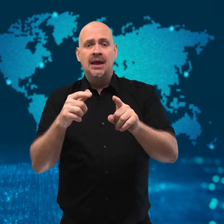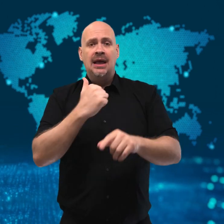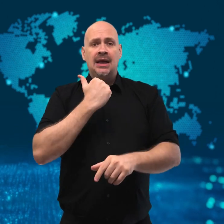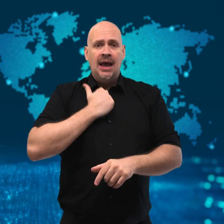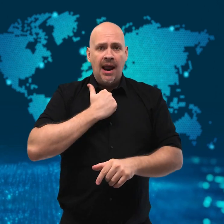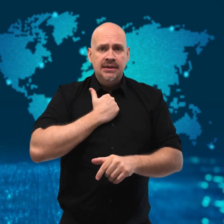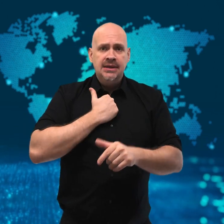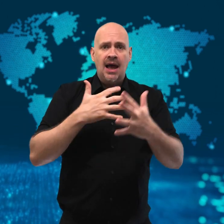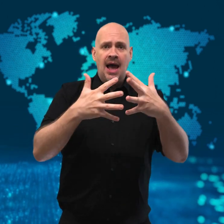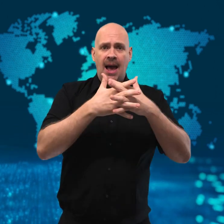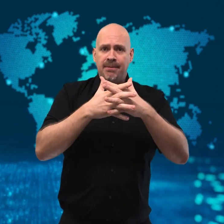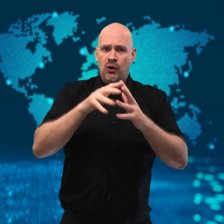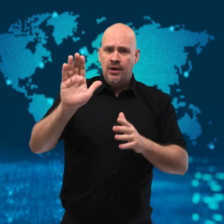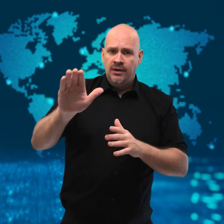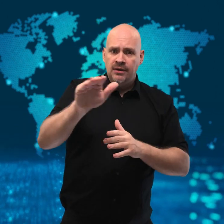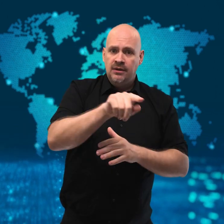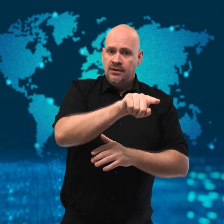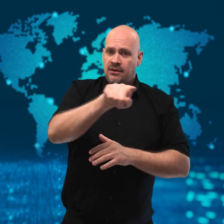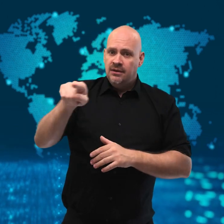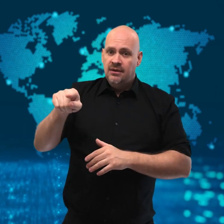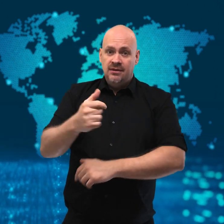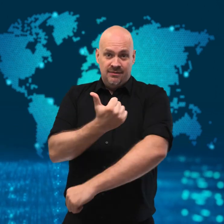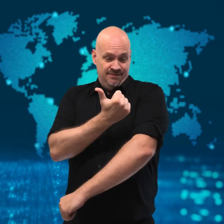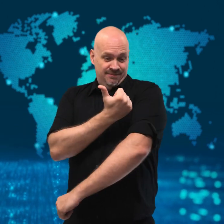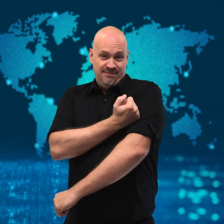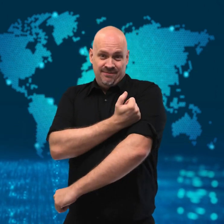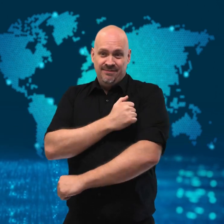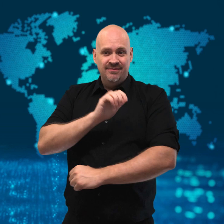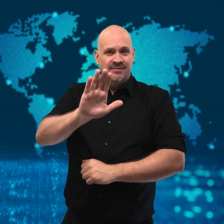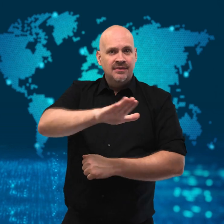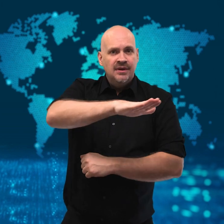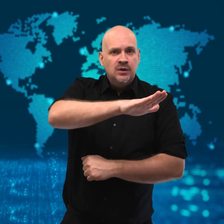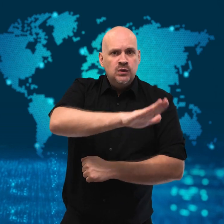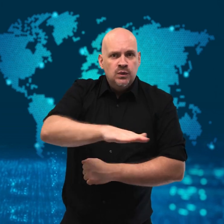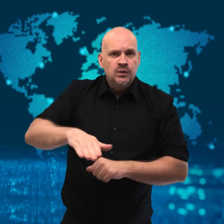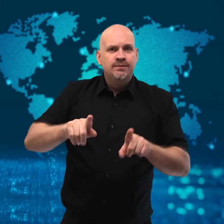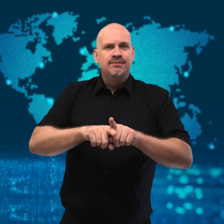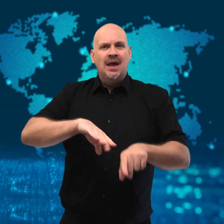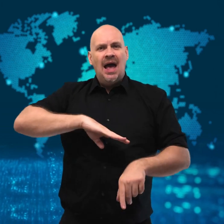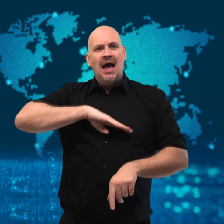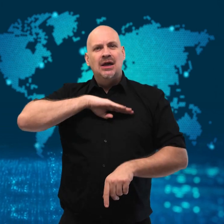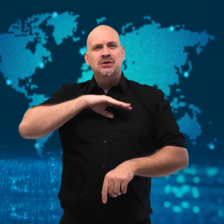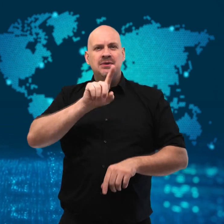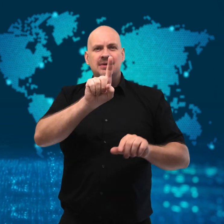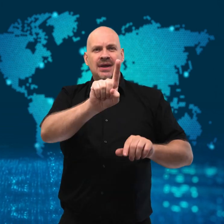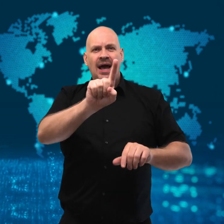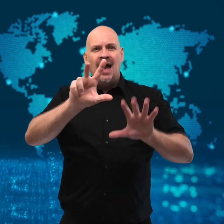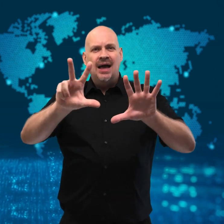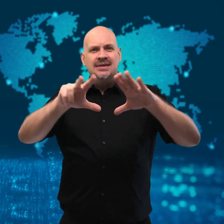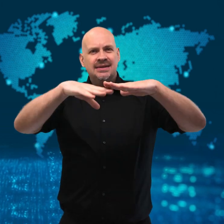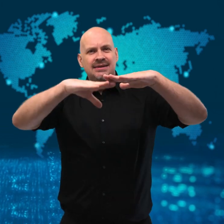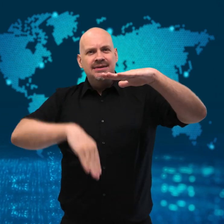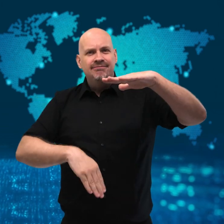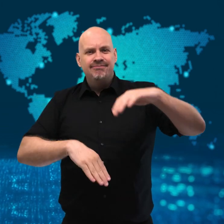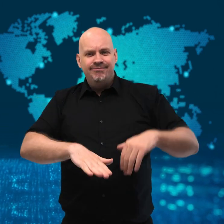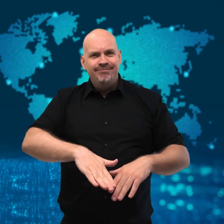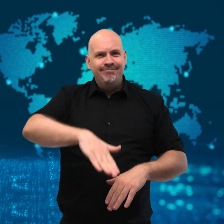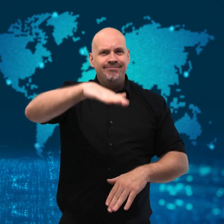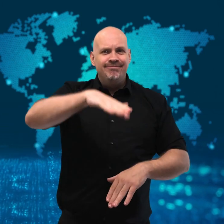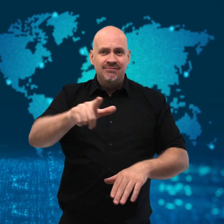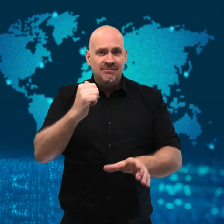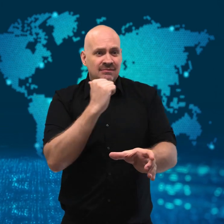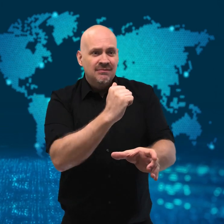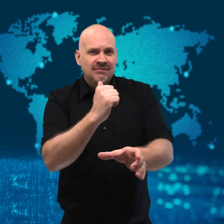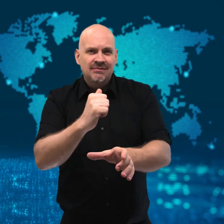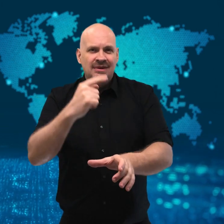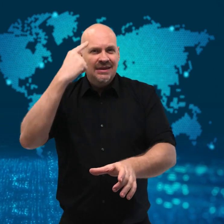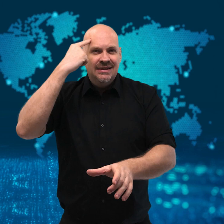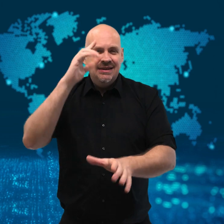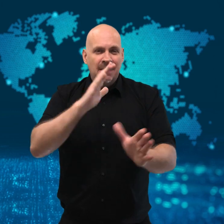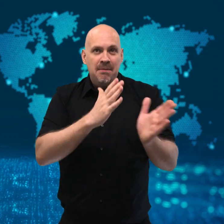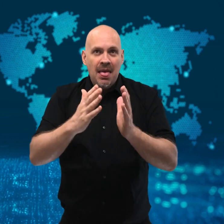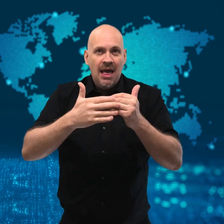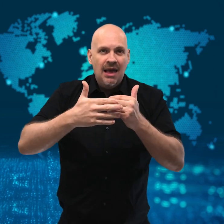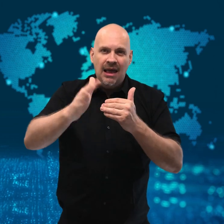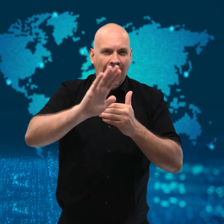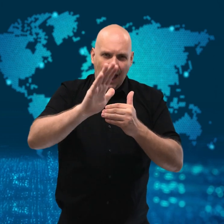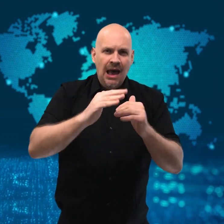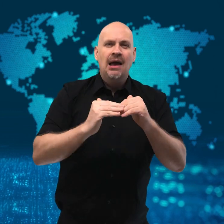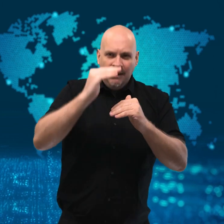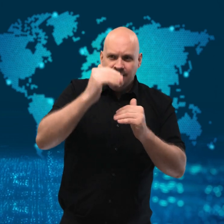WHO is urging countries including Canada and the US to reconsider